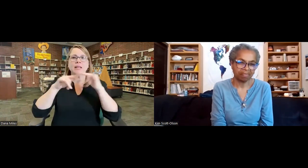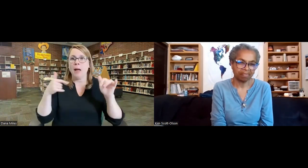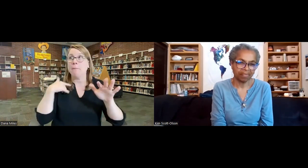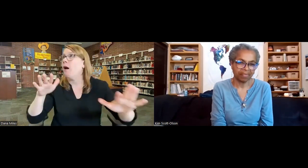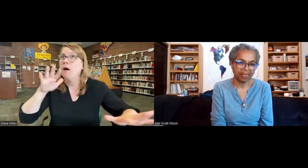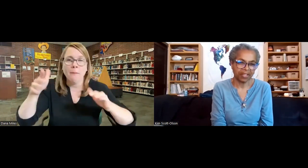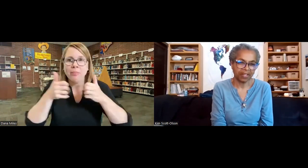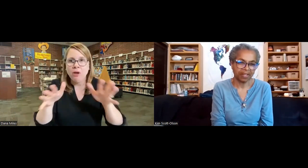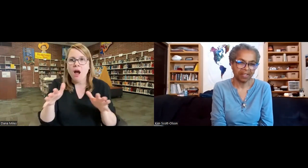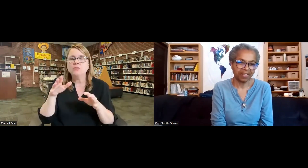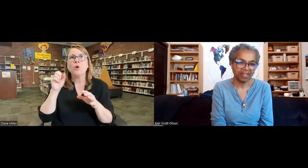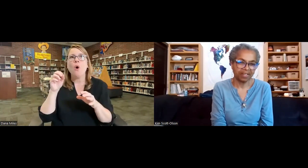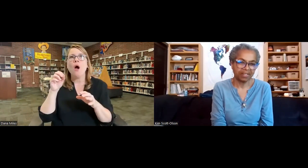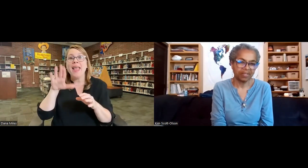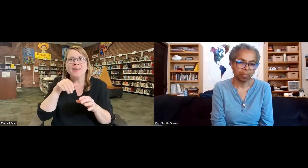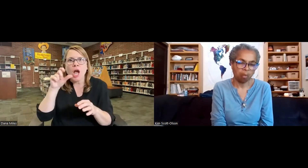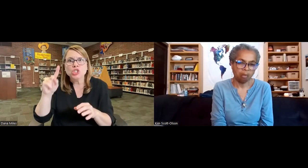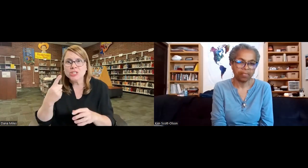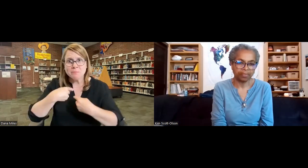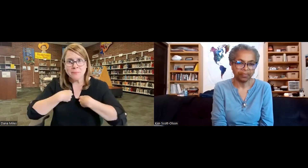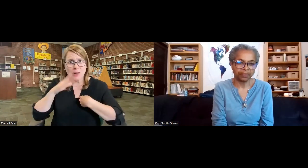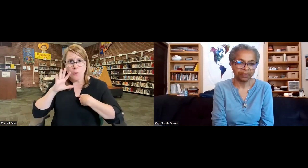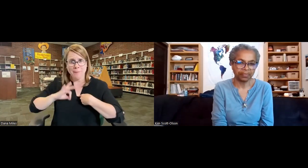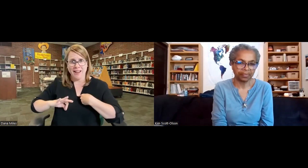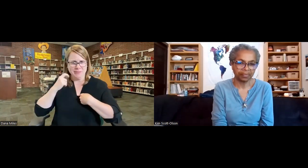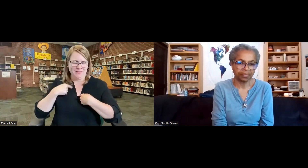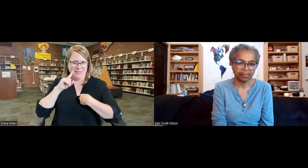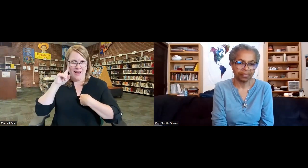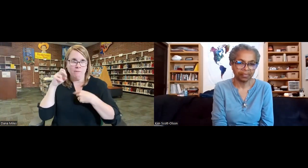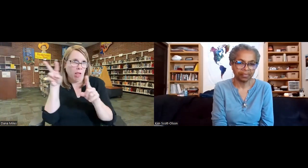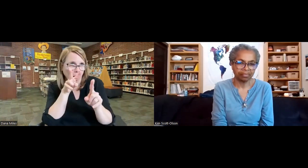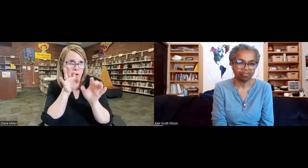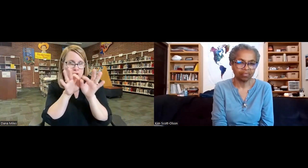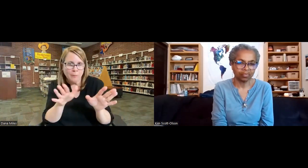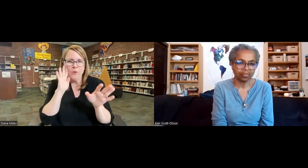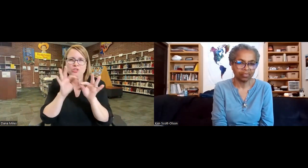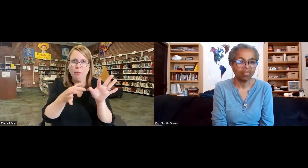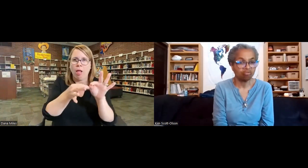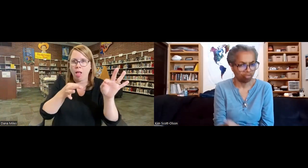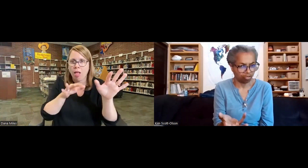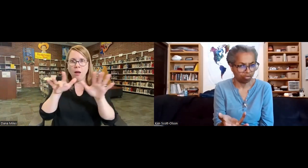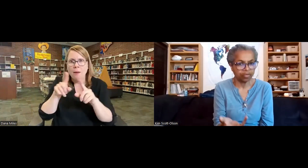you need to show and not tell because I’m lost here. And it’s not just me as a Deaf person who benefits from that. It’s not because there’s an interpreting delay